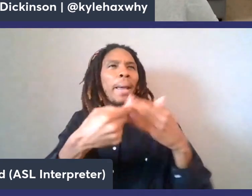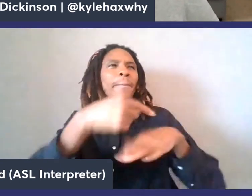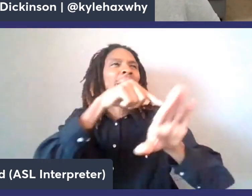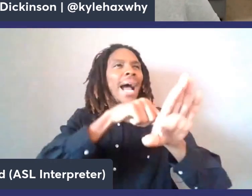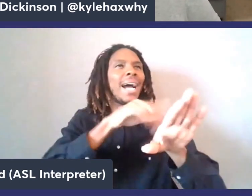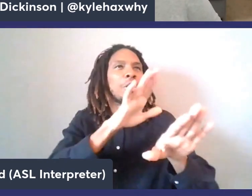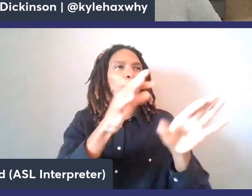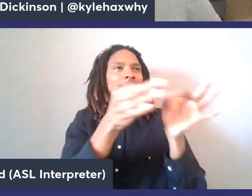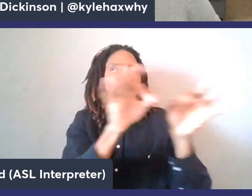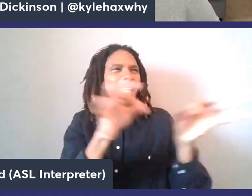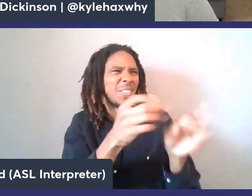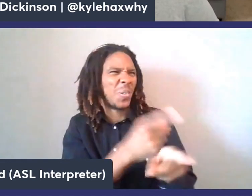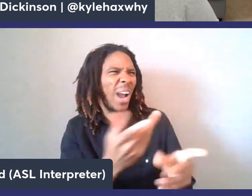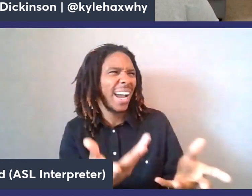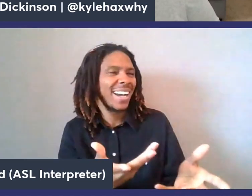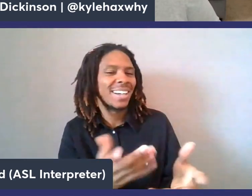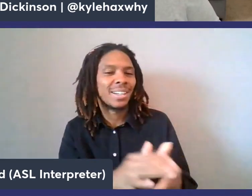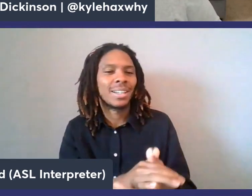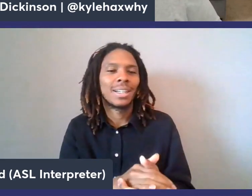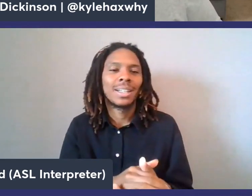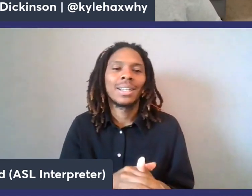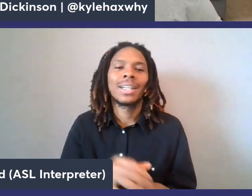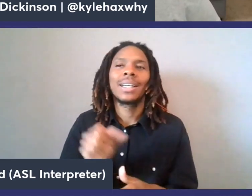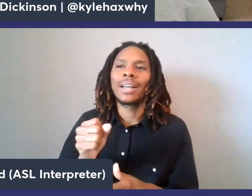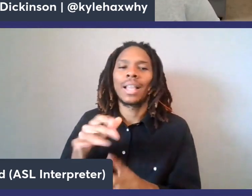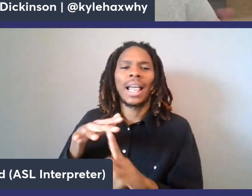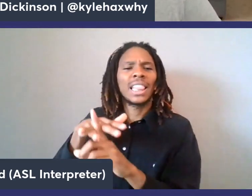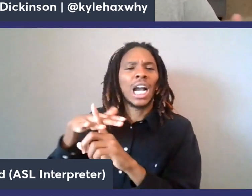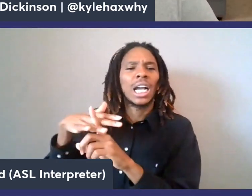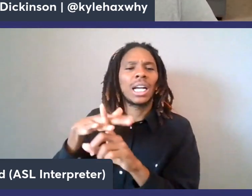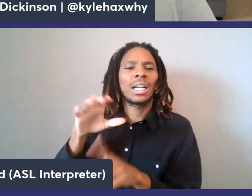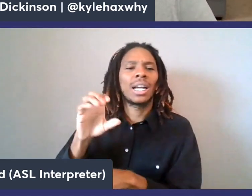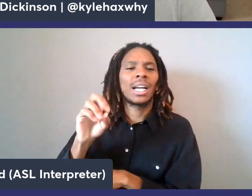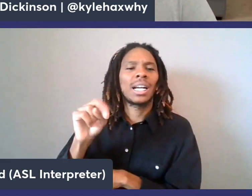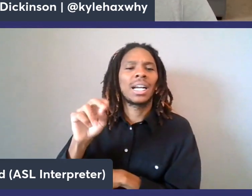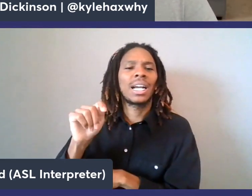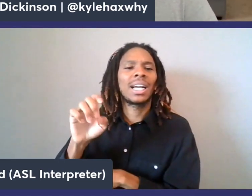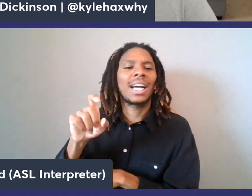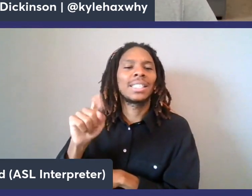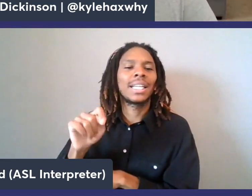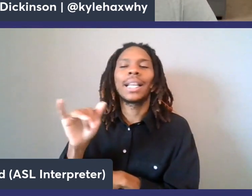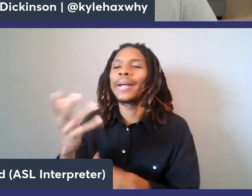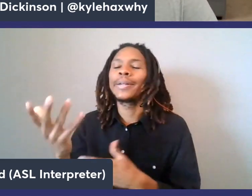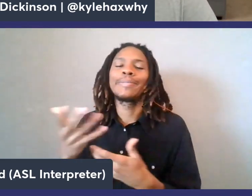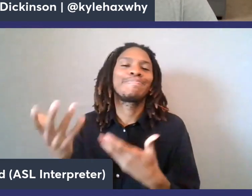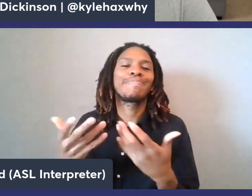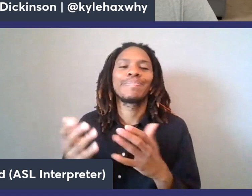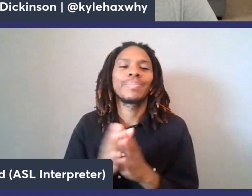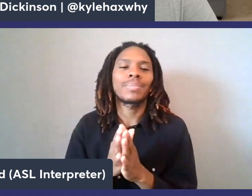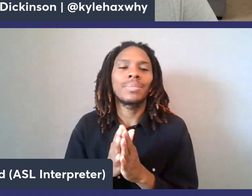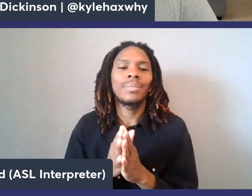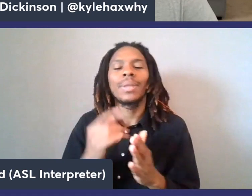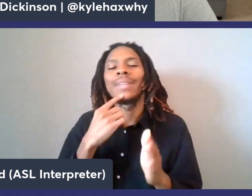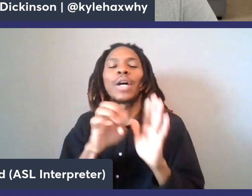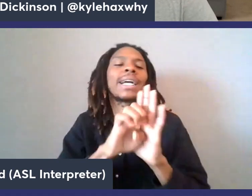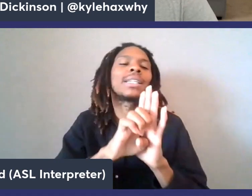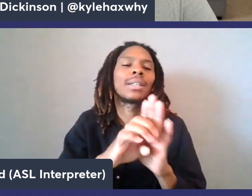And the word would be context, because words, like take for instance, backup.